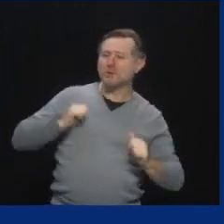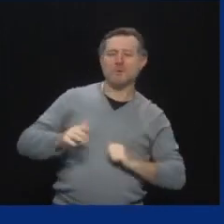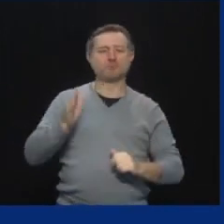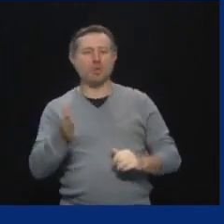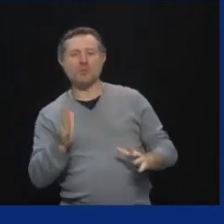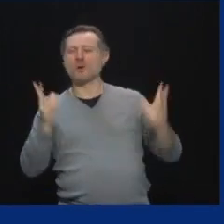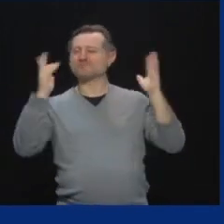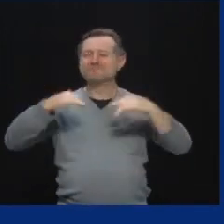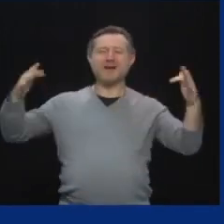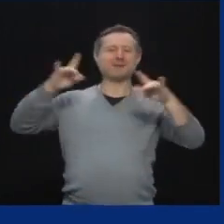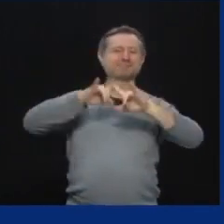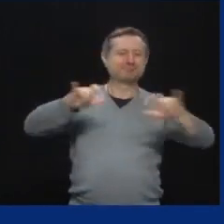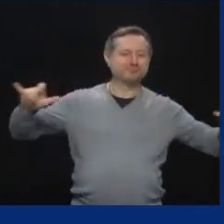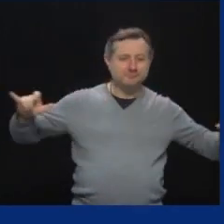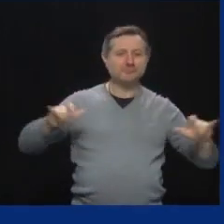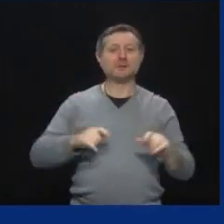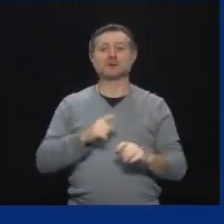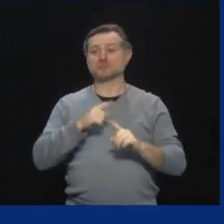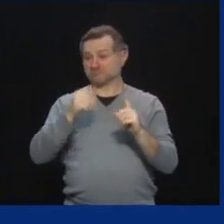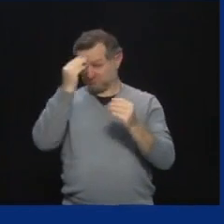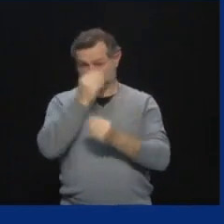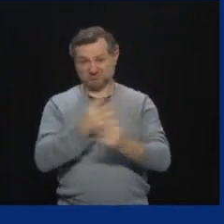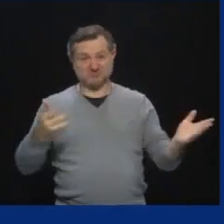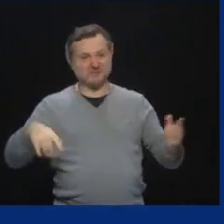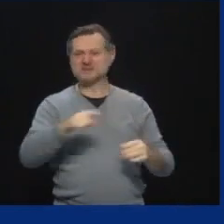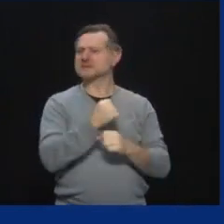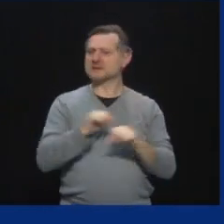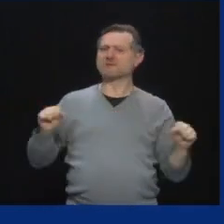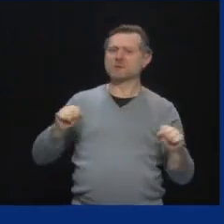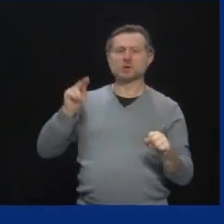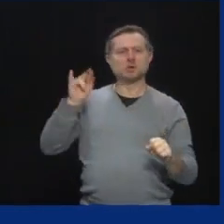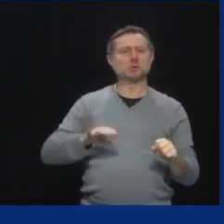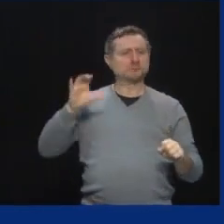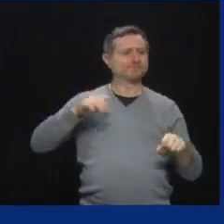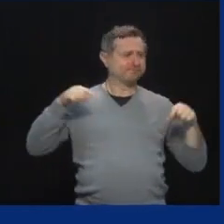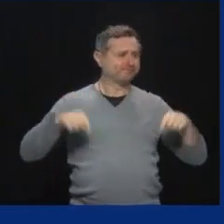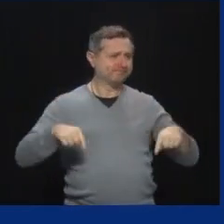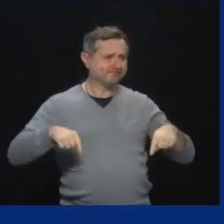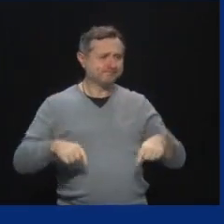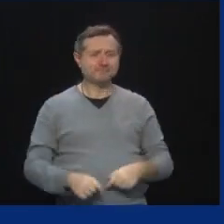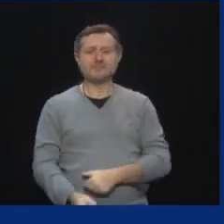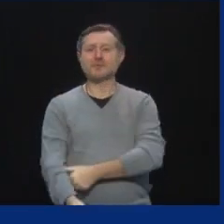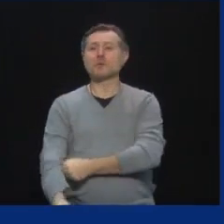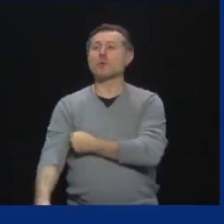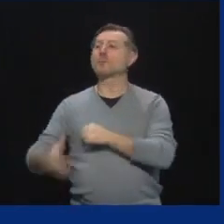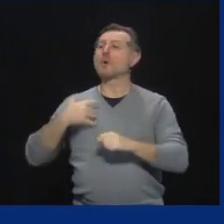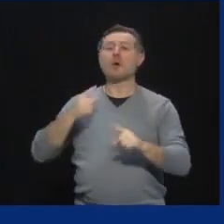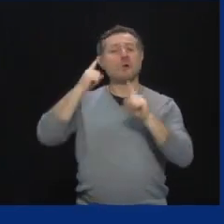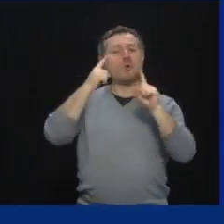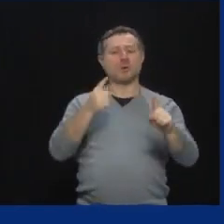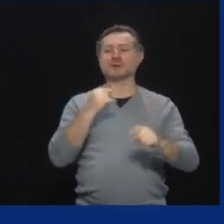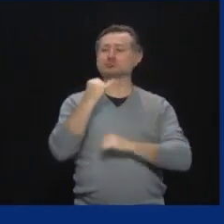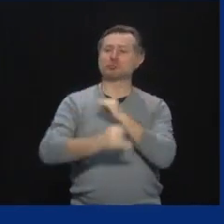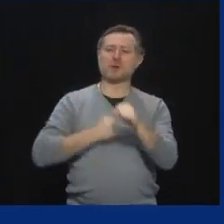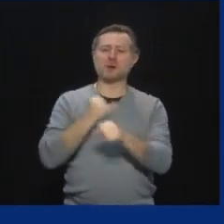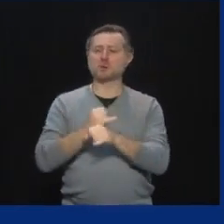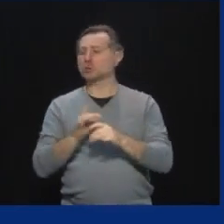is a very safe place to come. And when we start getting the international tourists back in in november, I think this is gonna be another reason they're